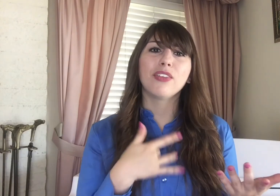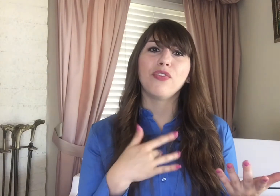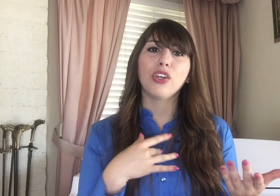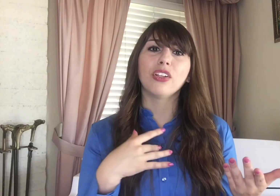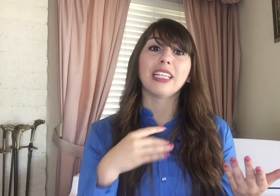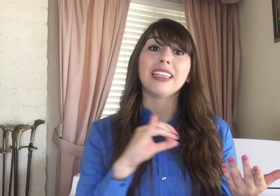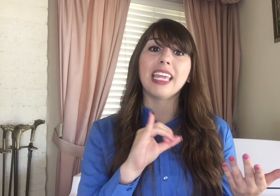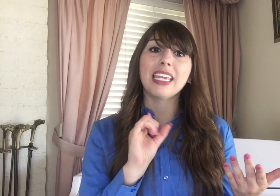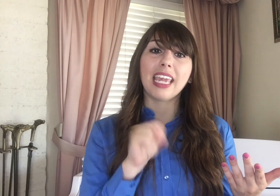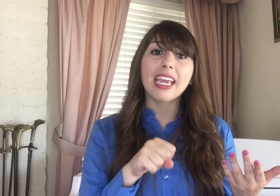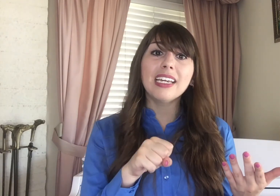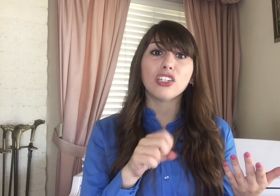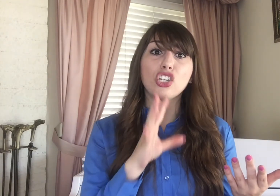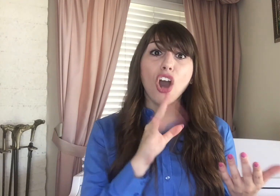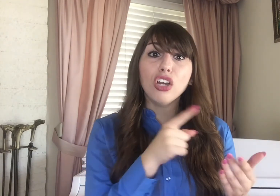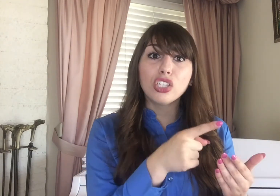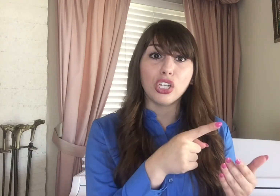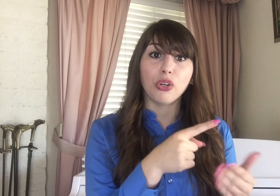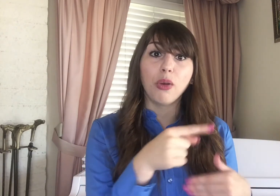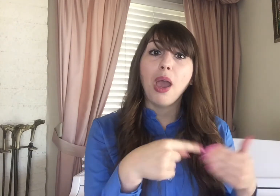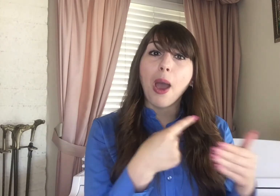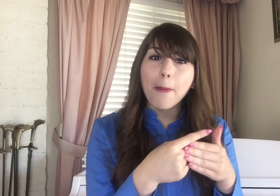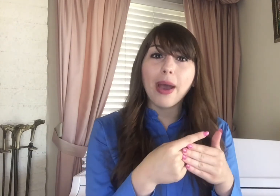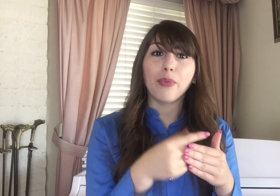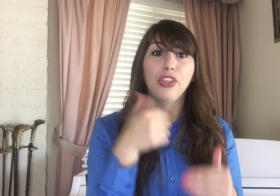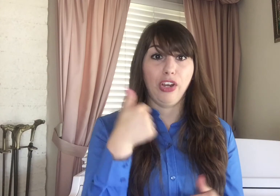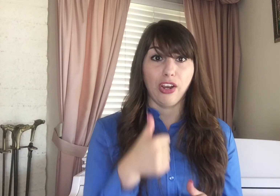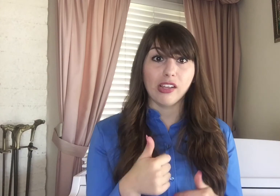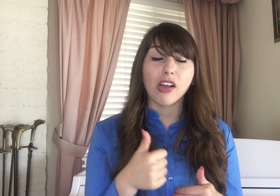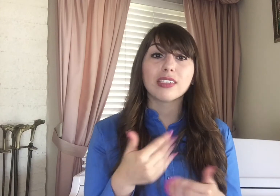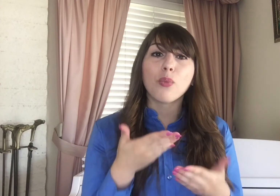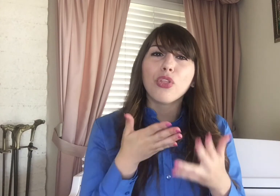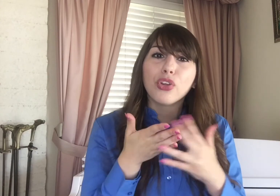feel like they can talk to you about their hearing loss, and what they're